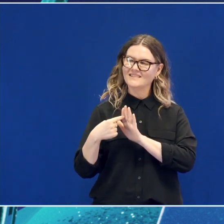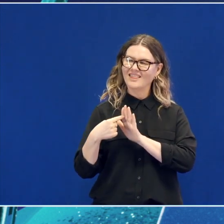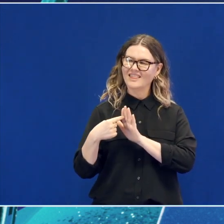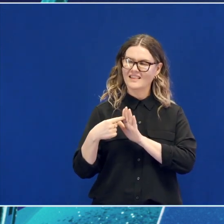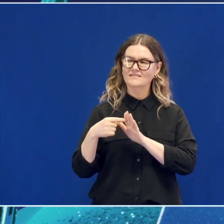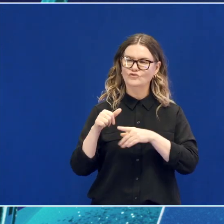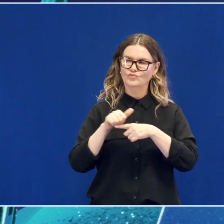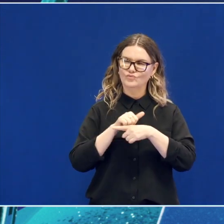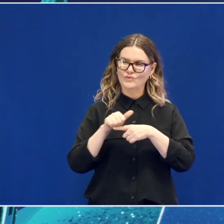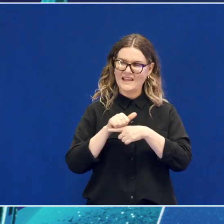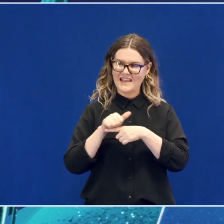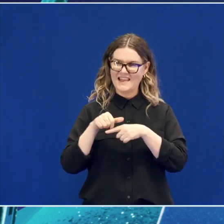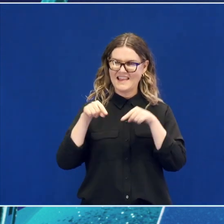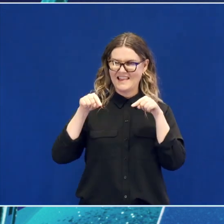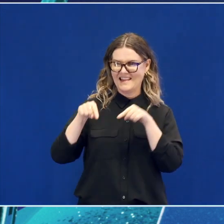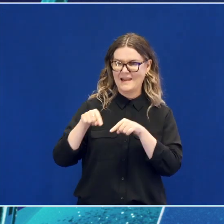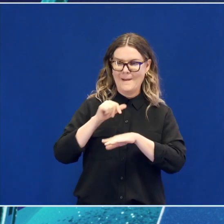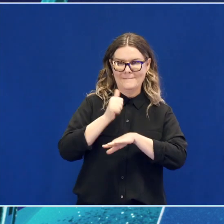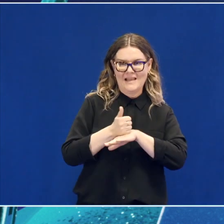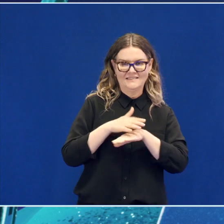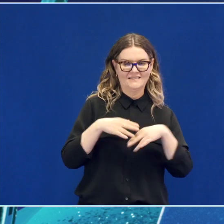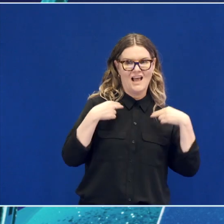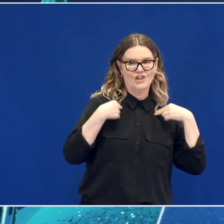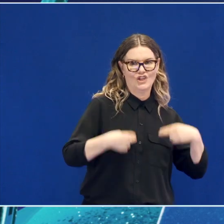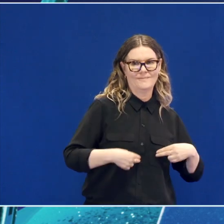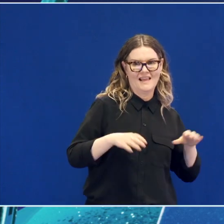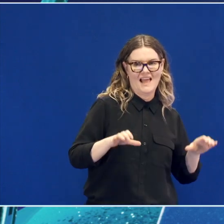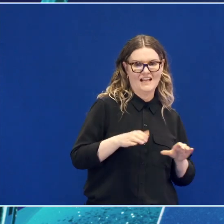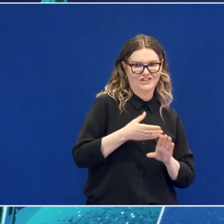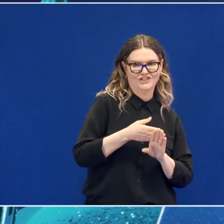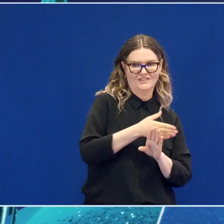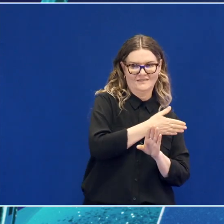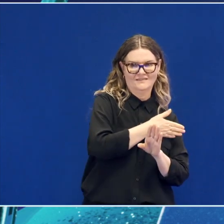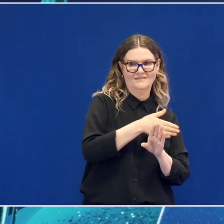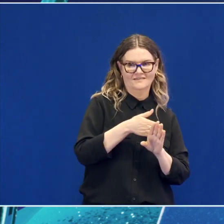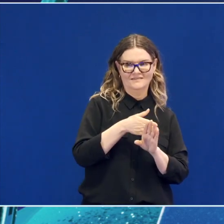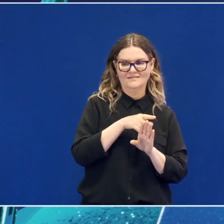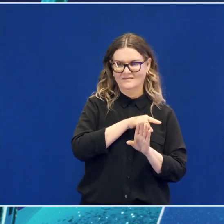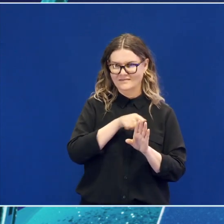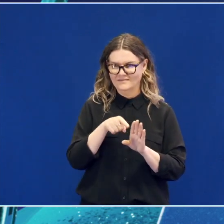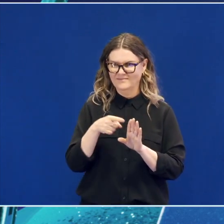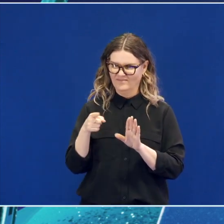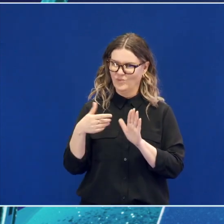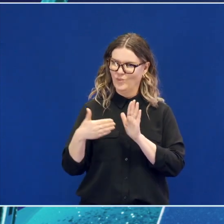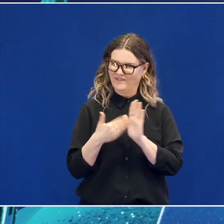So it's -- the AI bias is human bias. And not that -- none of that's right,